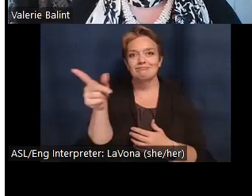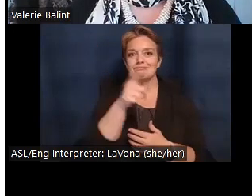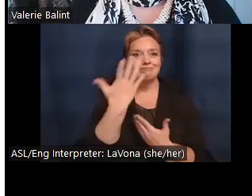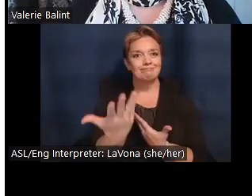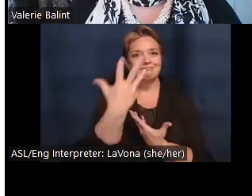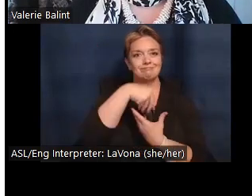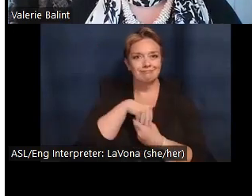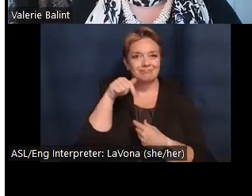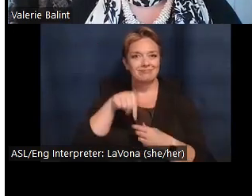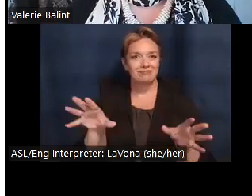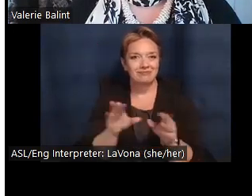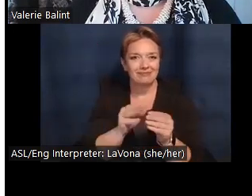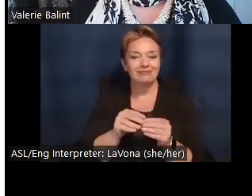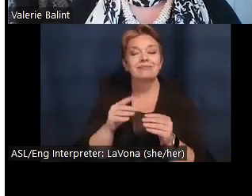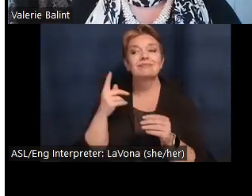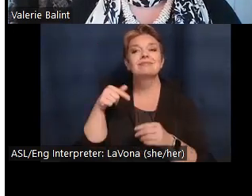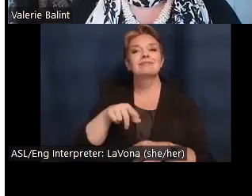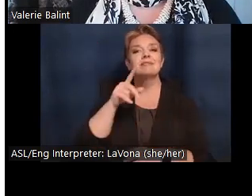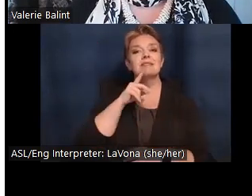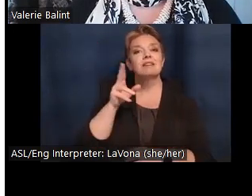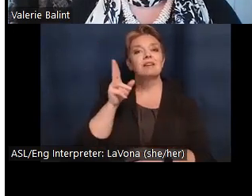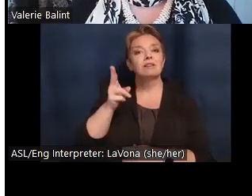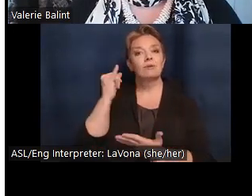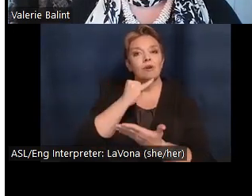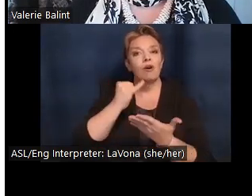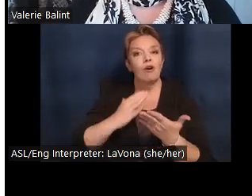Historic Artists' Homes and Studios Virtual Road Trip series.